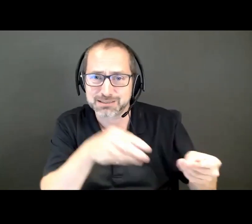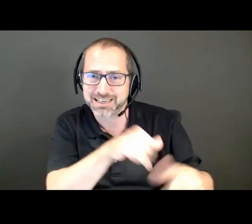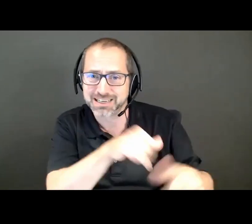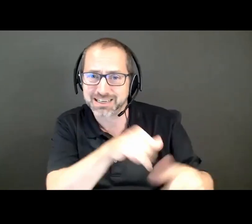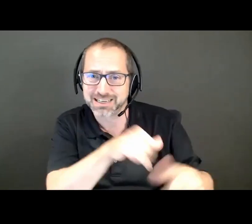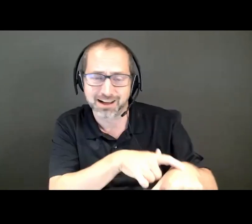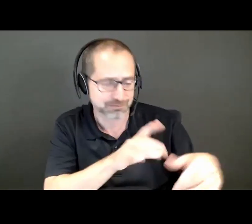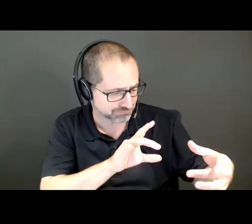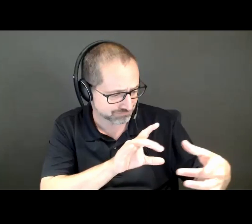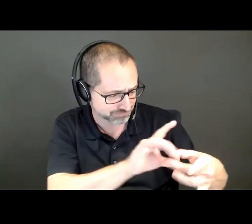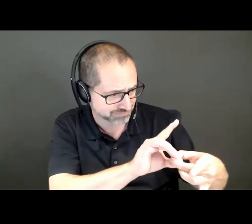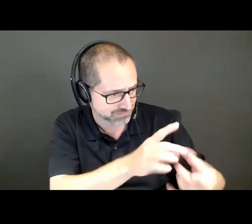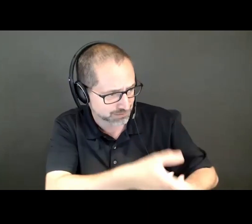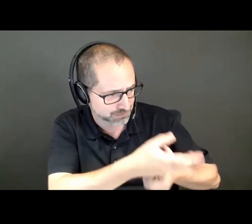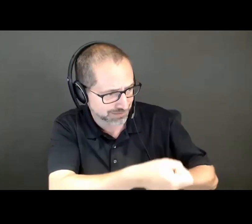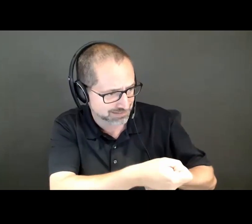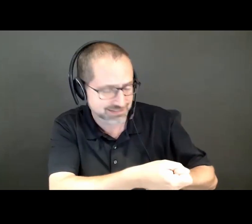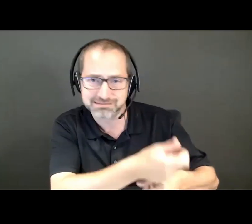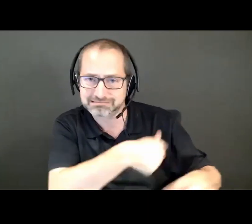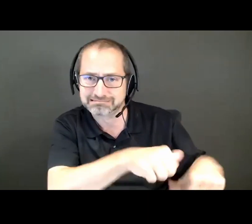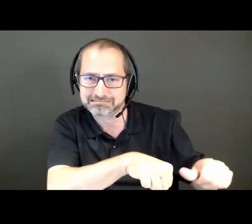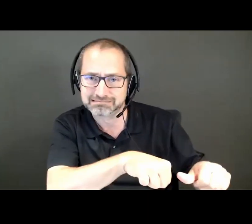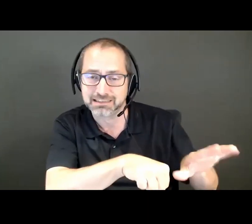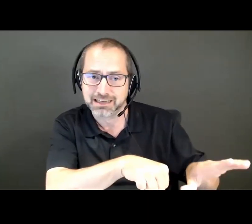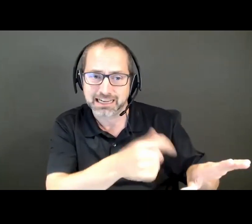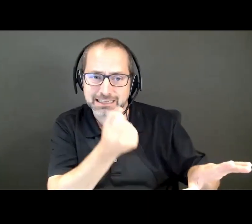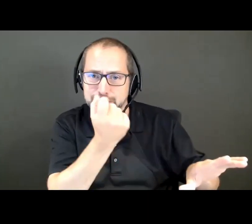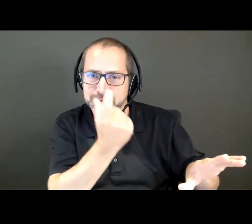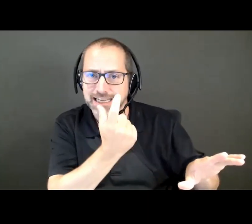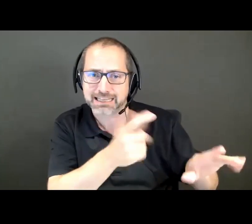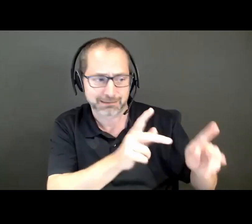to build trust, and to understand the community that you want to work with